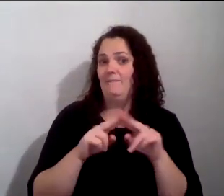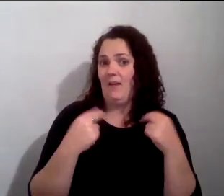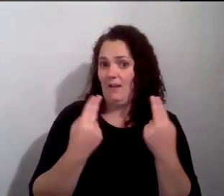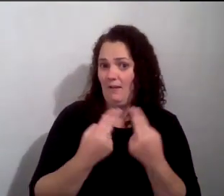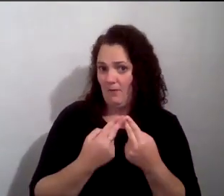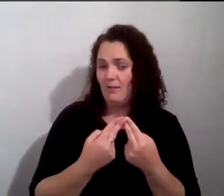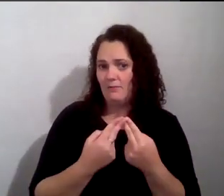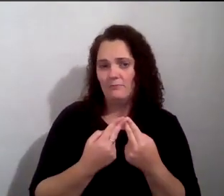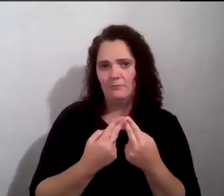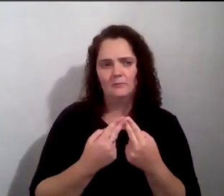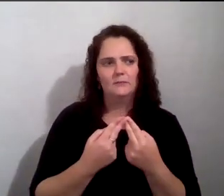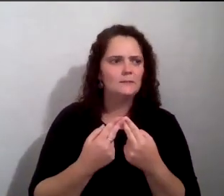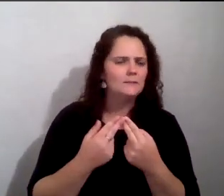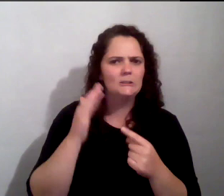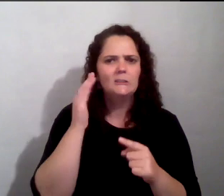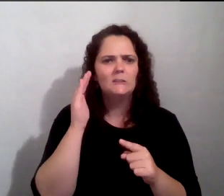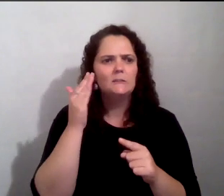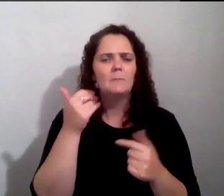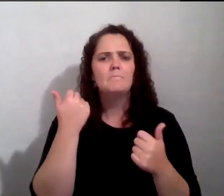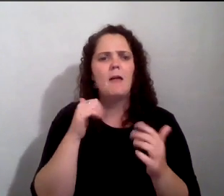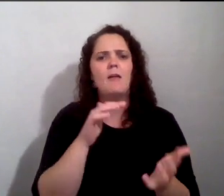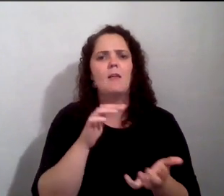sold the copyright to Legend Press in 1983